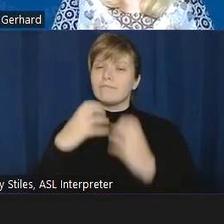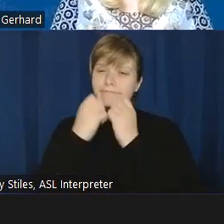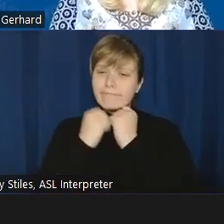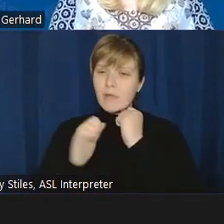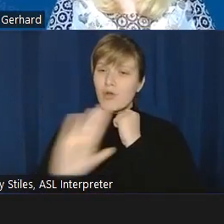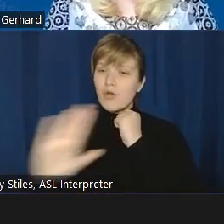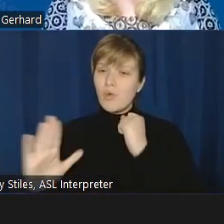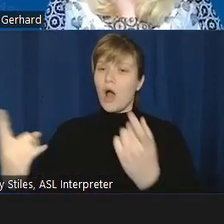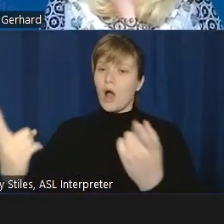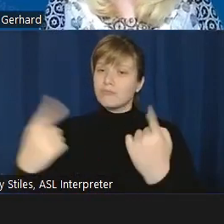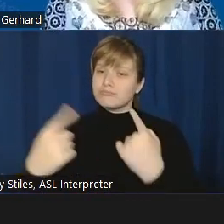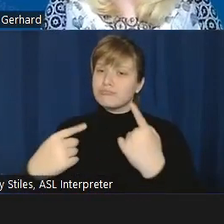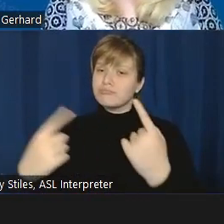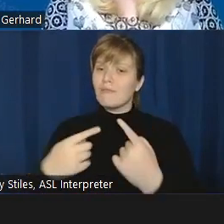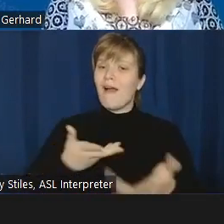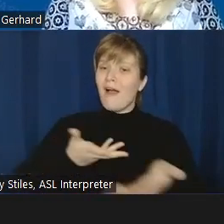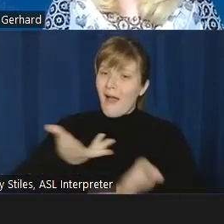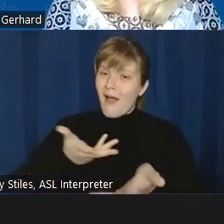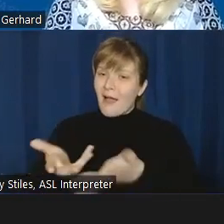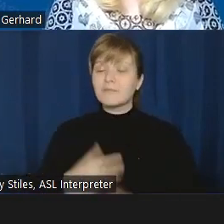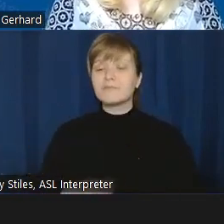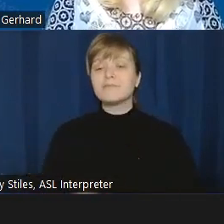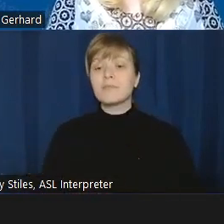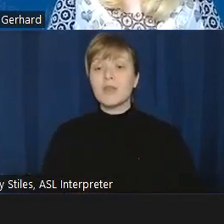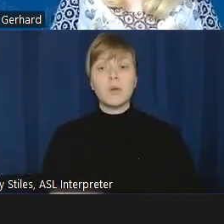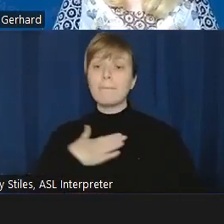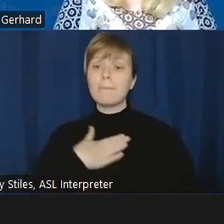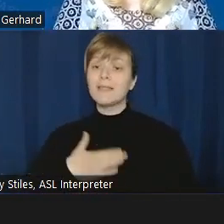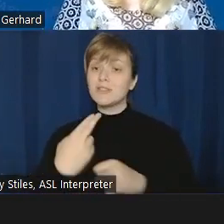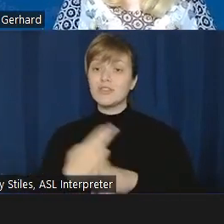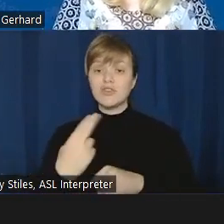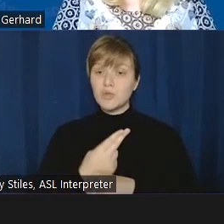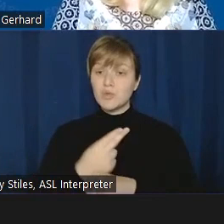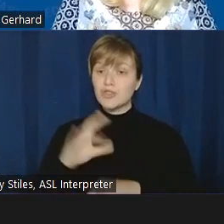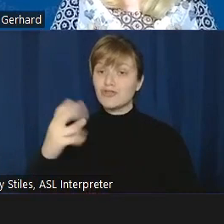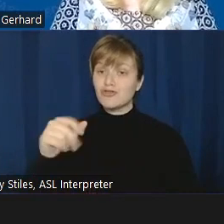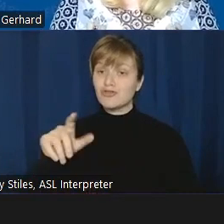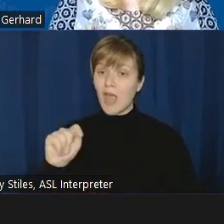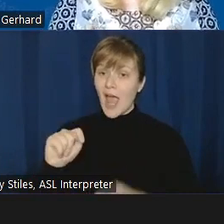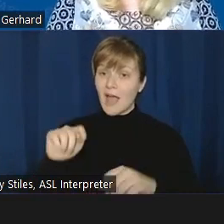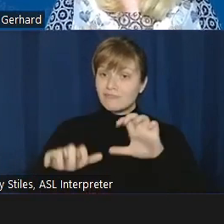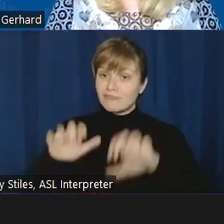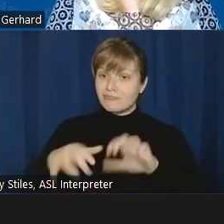so please use the chat to make comments and talk with your fellow attendees. We will also